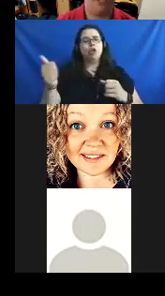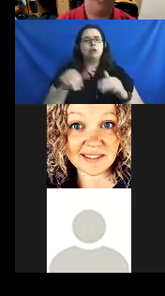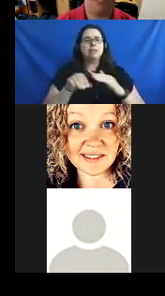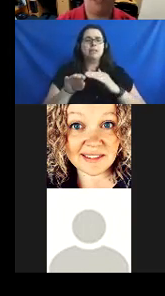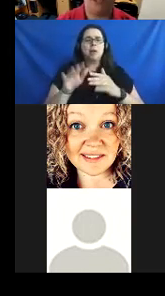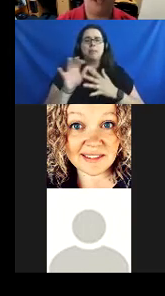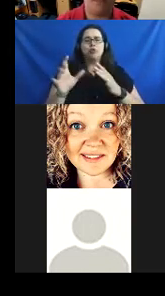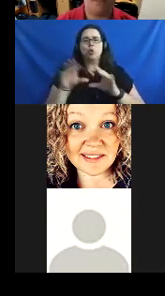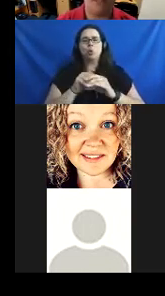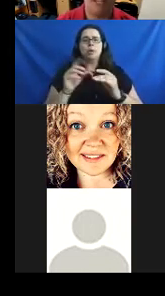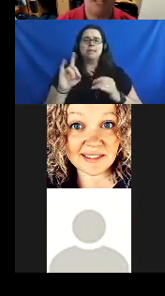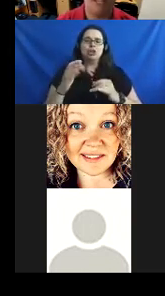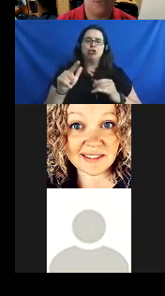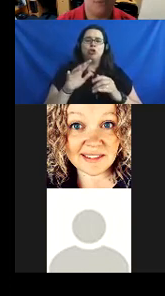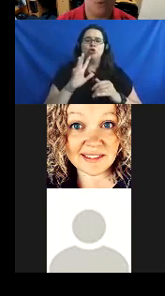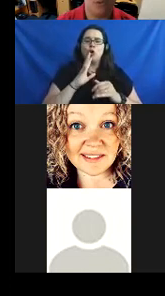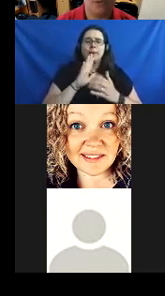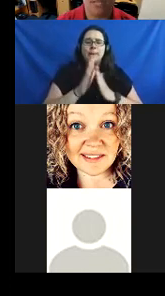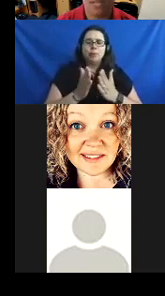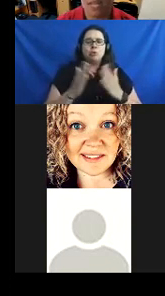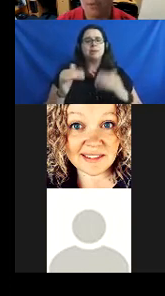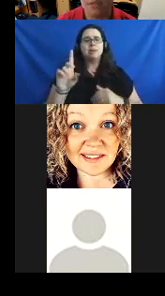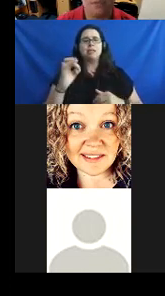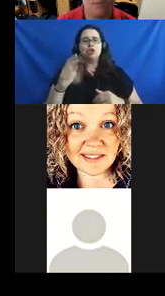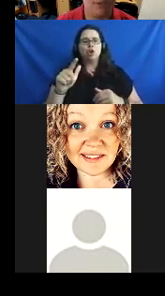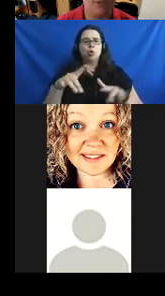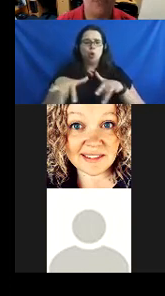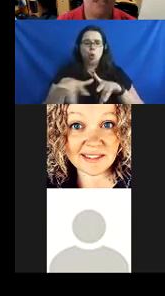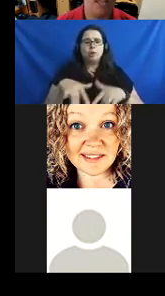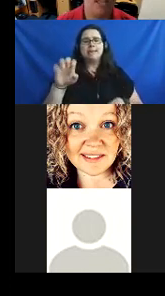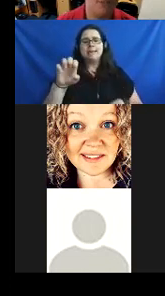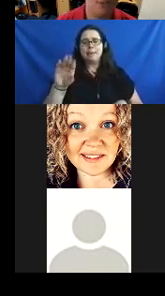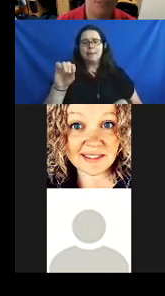INCLUDING DIGITAL TALKING BOOKS, DIGITAL RECORDERS, eBOOKS, READERS, AND SO MANY MORE.